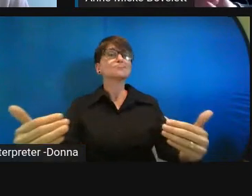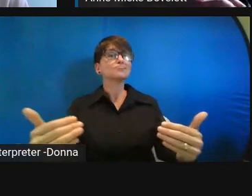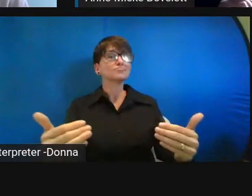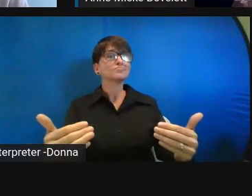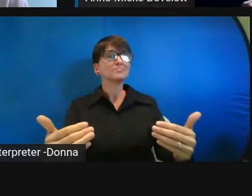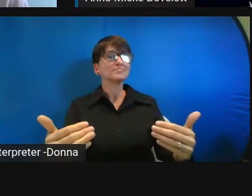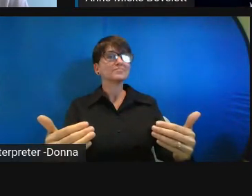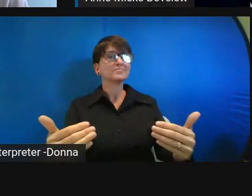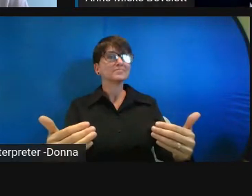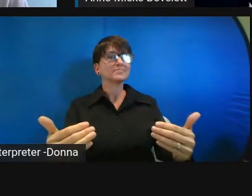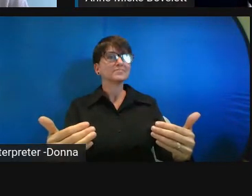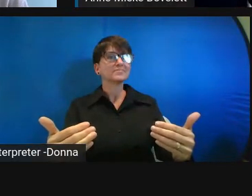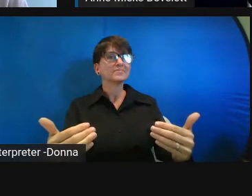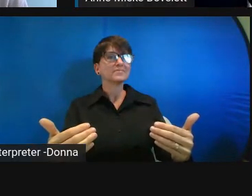I also discovered some other things.